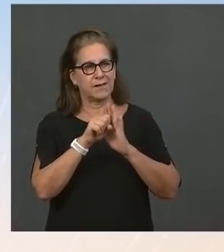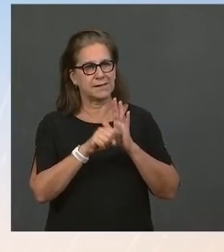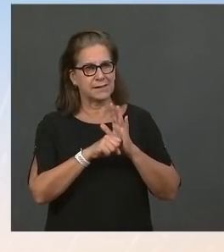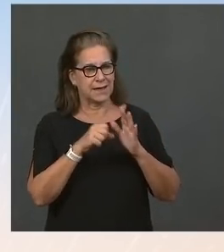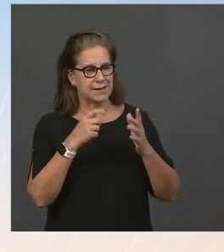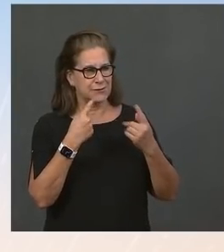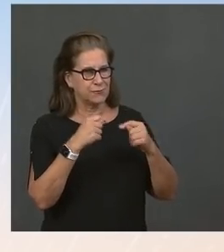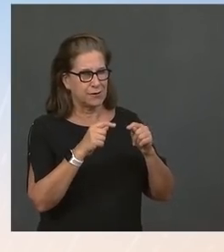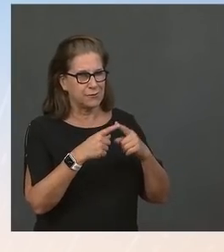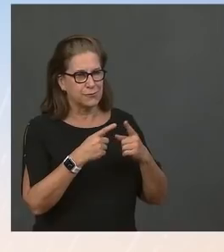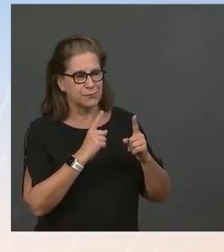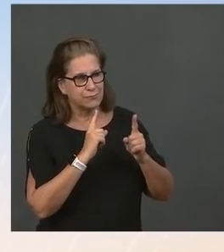Thank you, everyone.